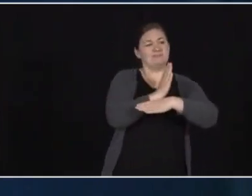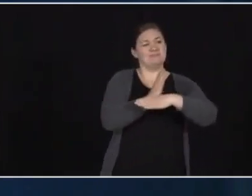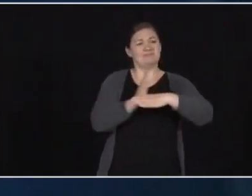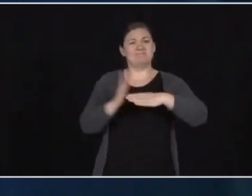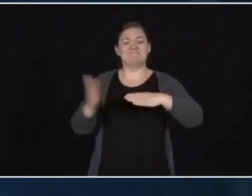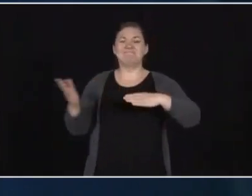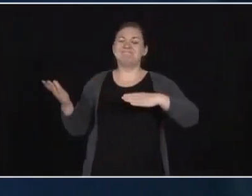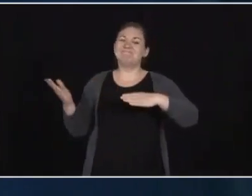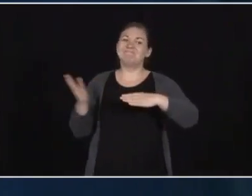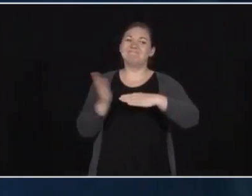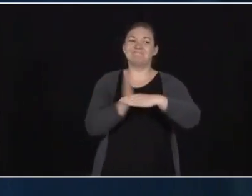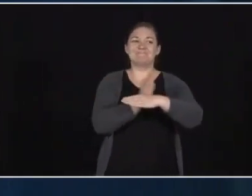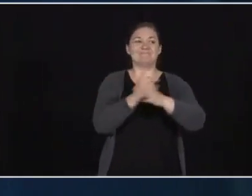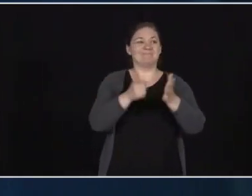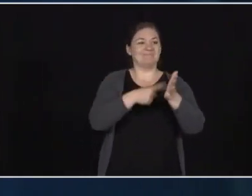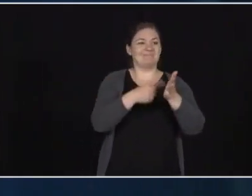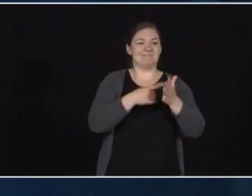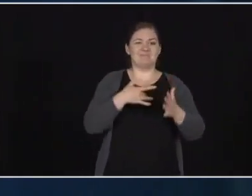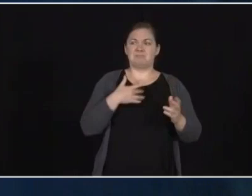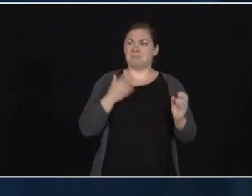contact is sometimes variable.